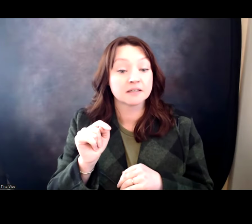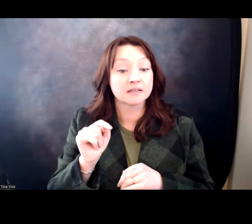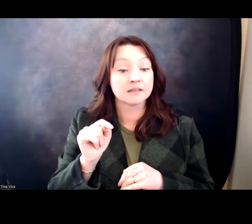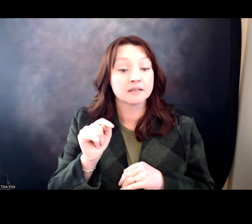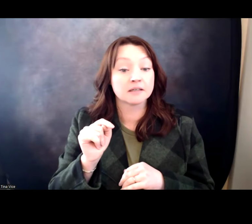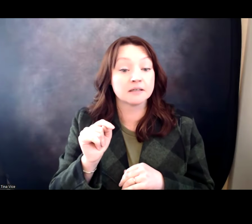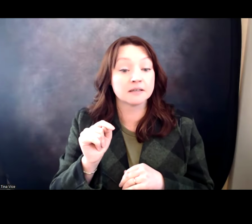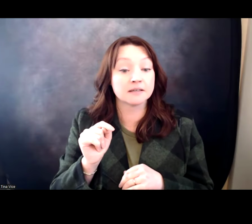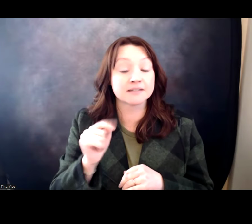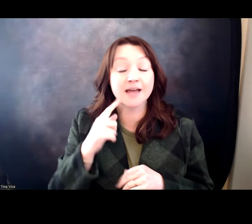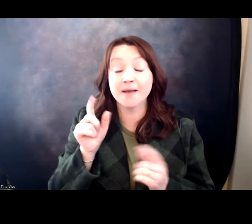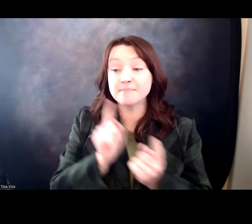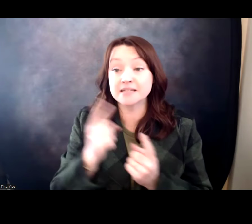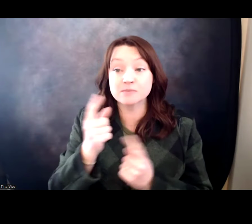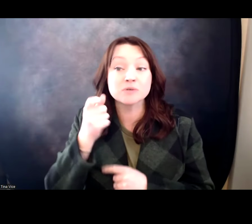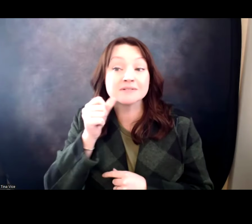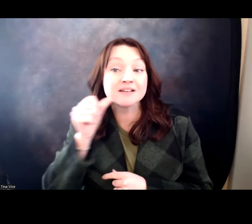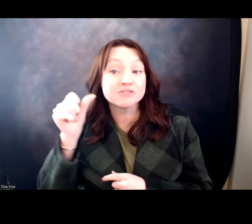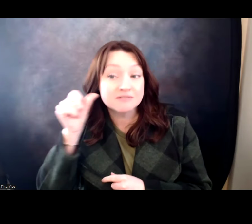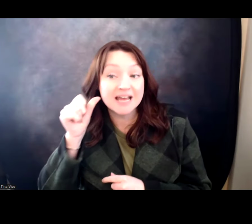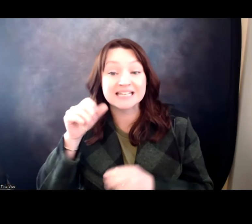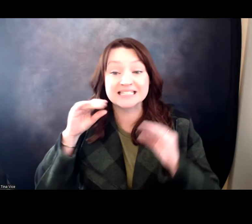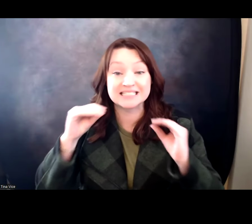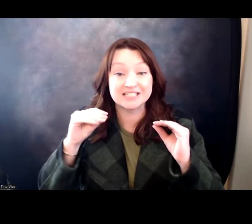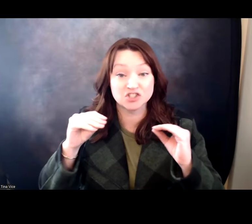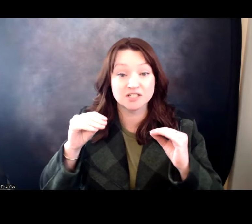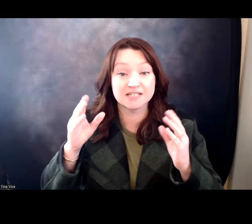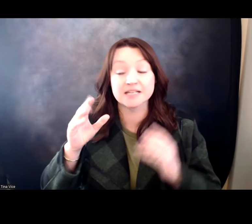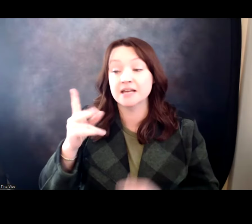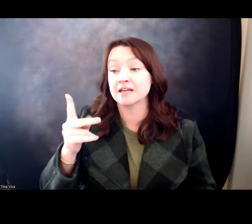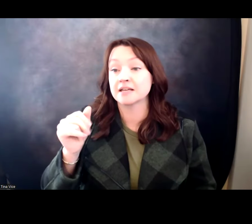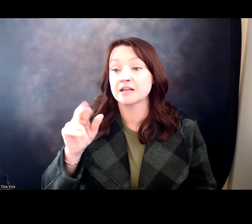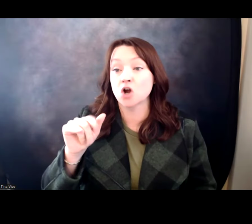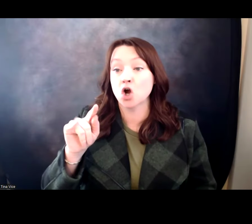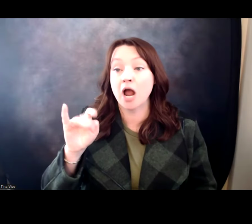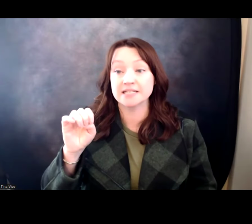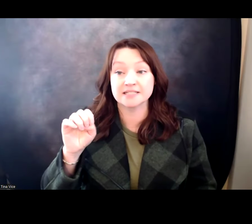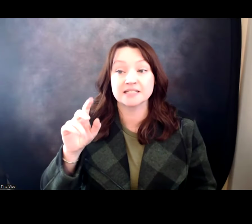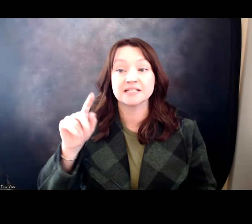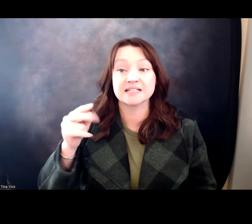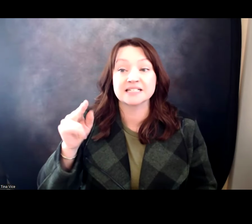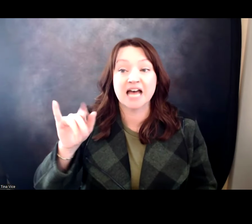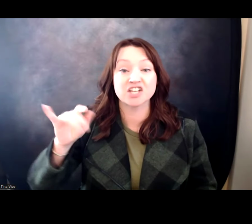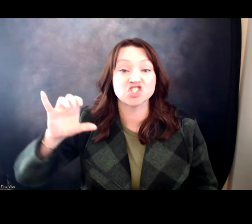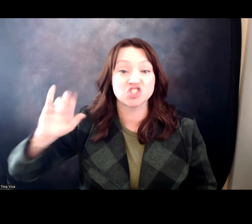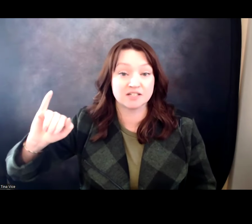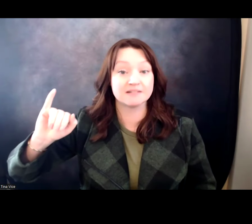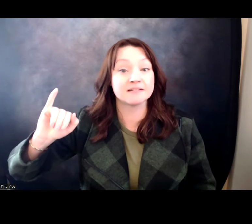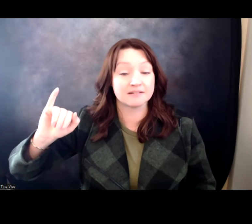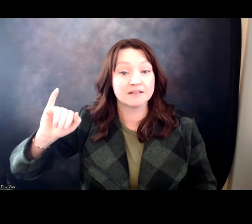who teaches karate tai chi and he's going to start working with guitar and kids like him. I can share his information.